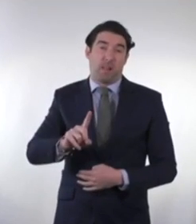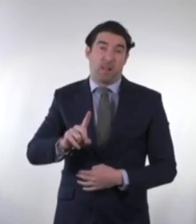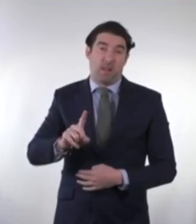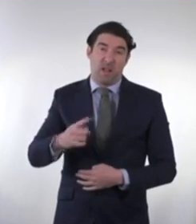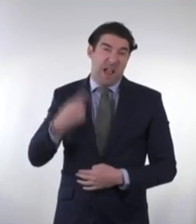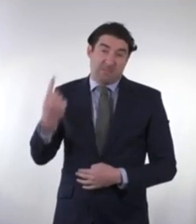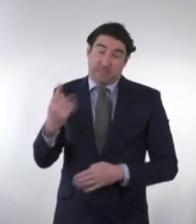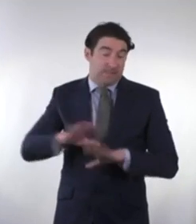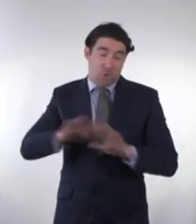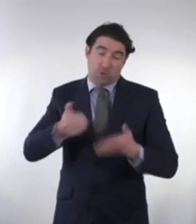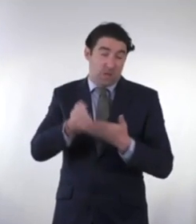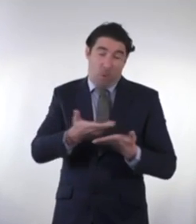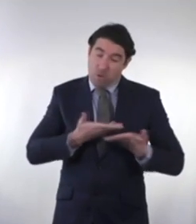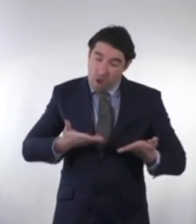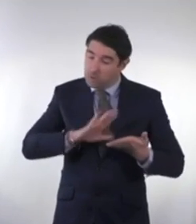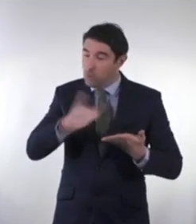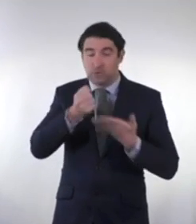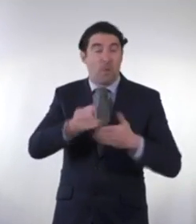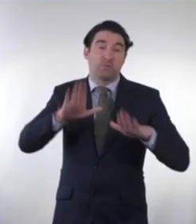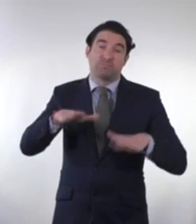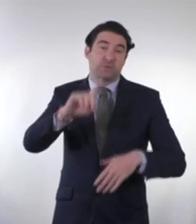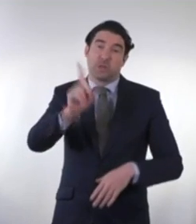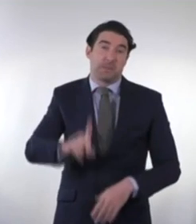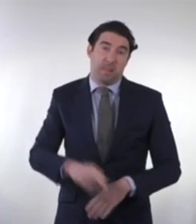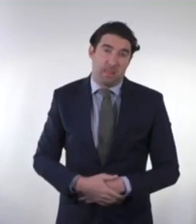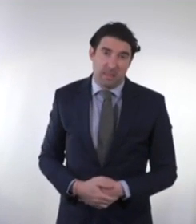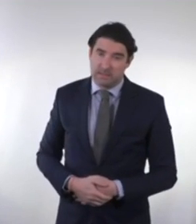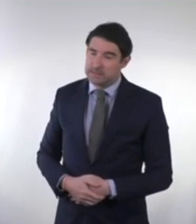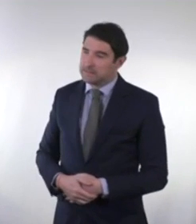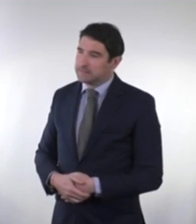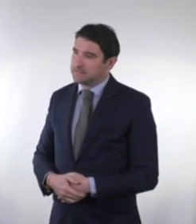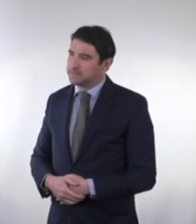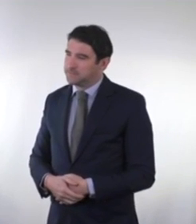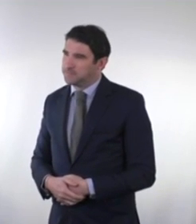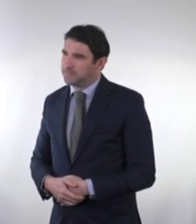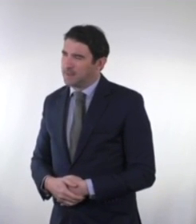democratic principle, so may I ask him this: if the Conservative party and other Unionist parties